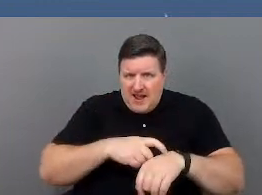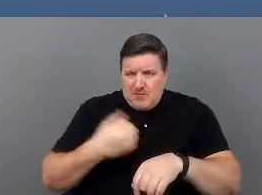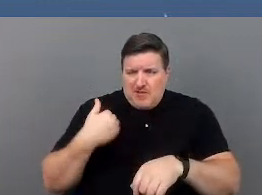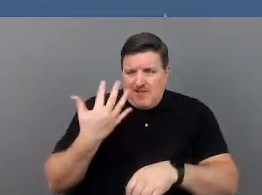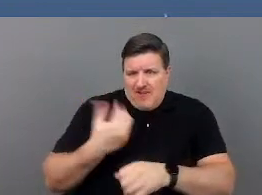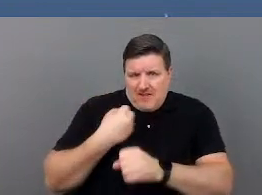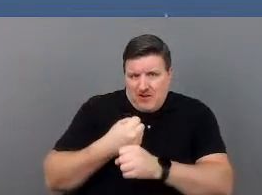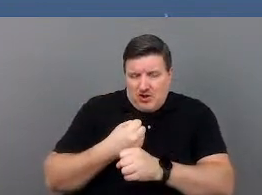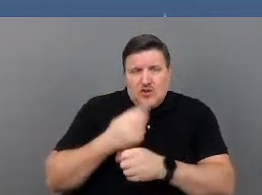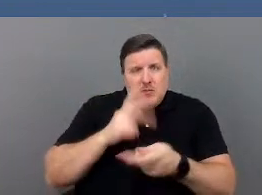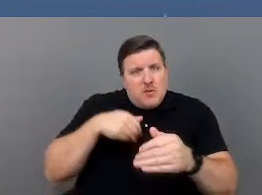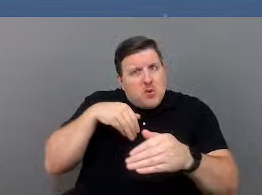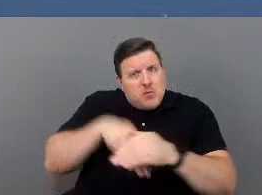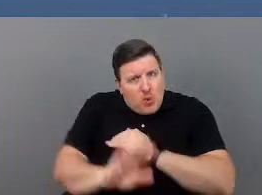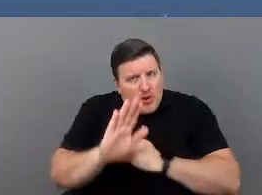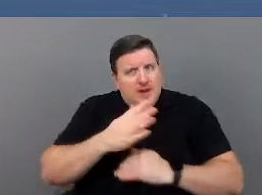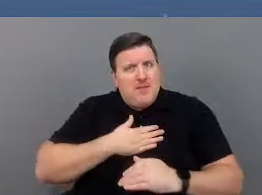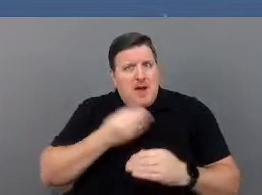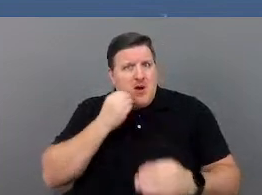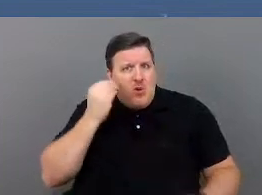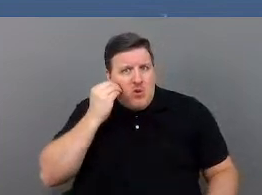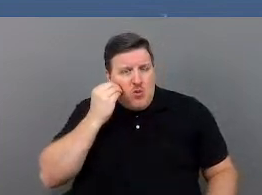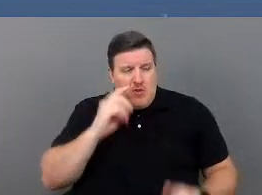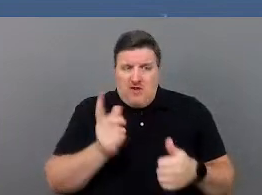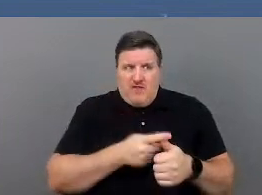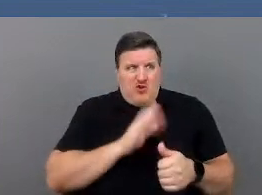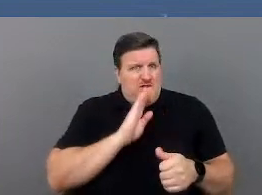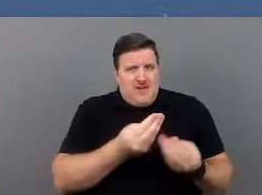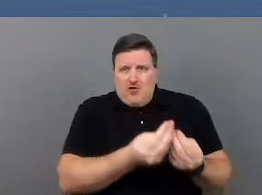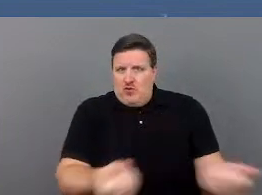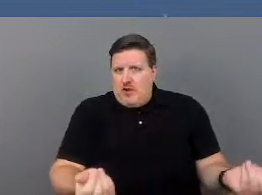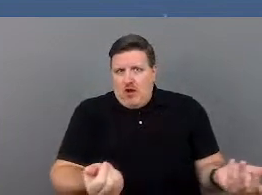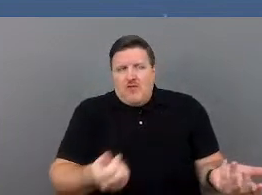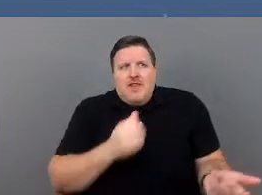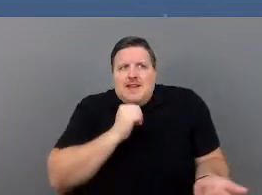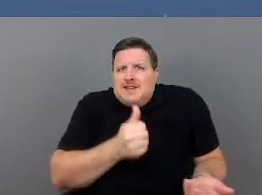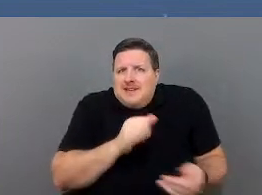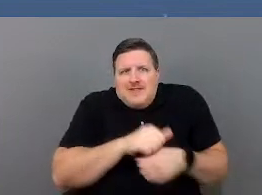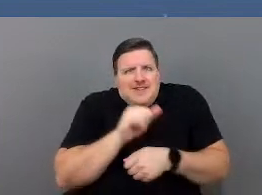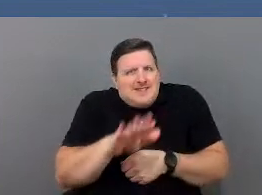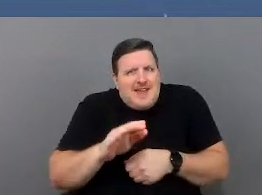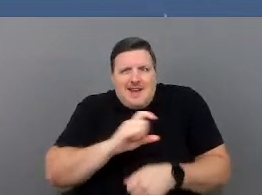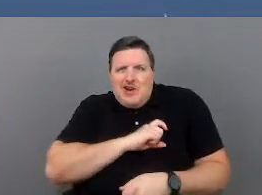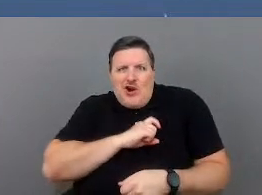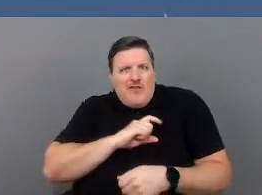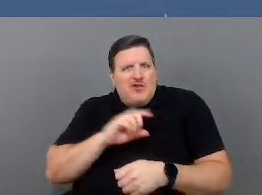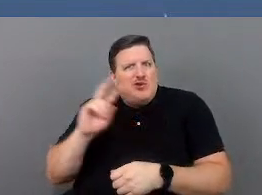THE FIRST CASE WAS NEVER RESOLVED, THEY DIDN'T EVEN SEND THEY TOLD US TO FILE A REPORT OVER THE PHONE.